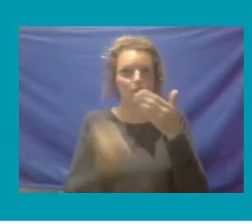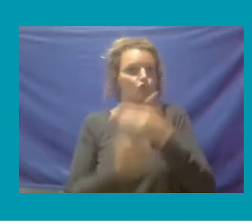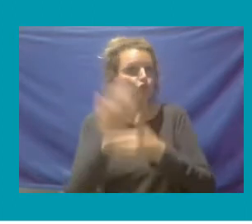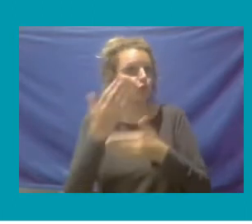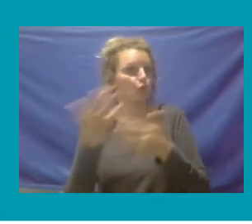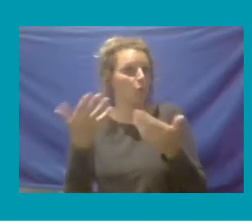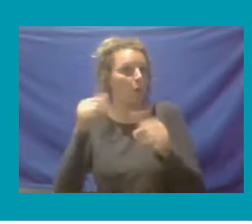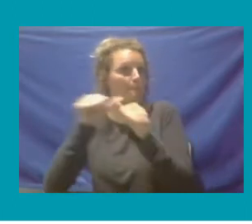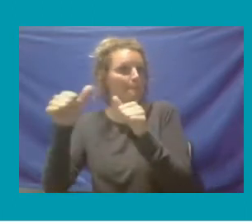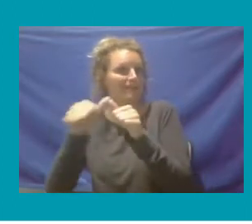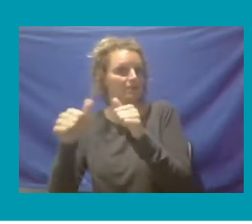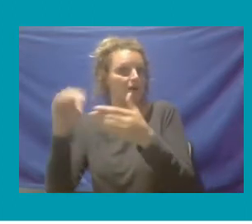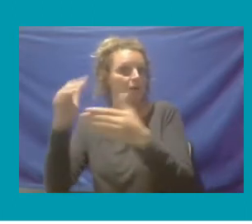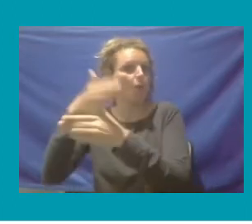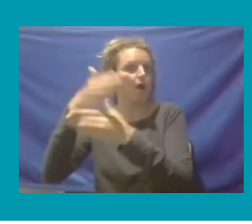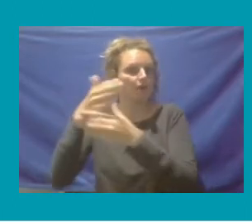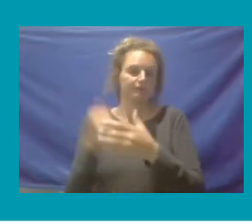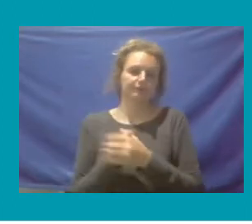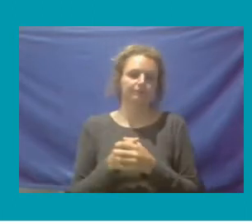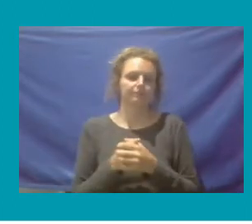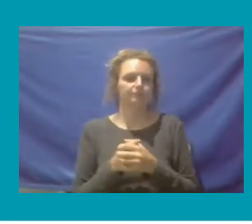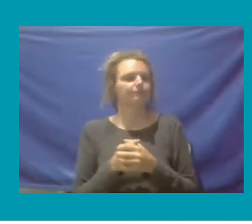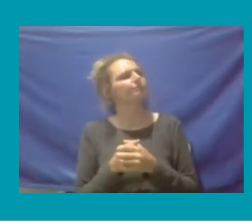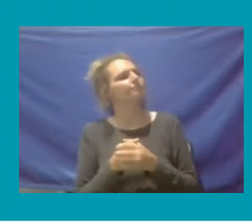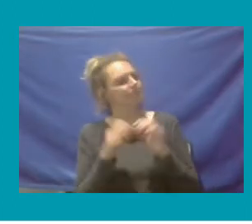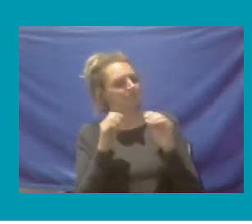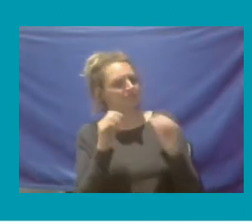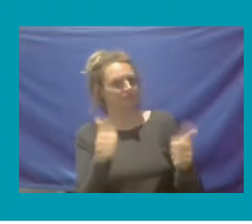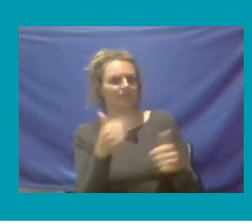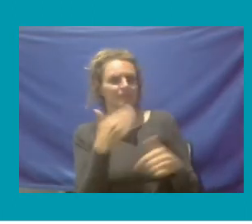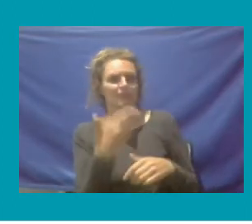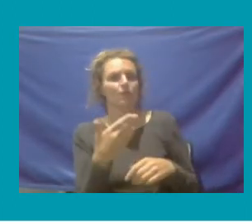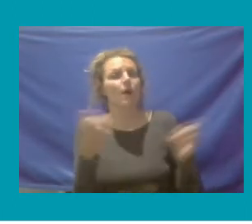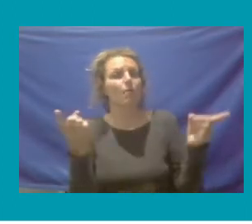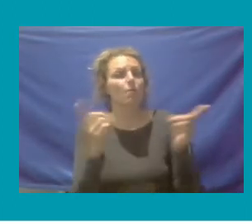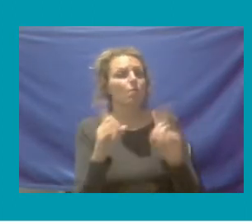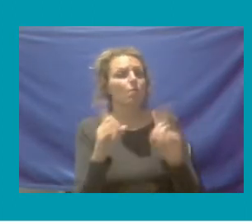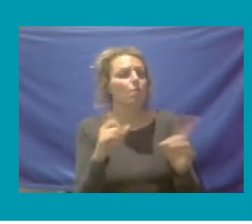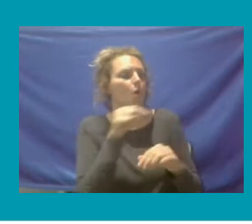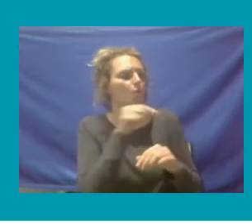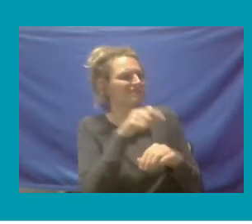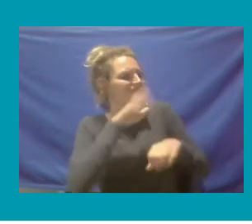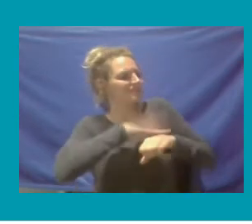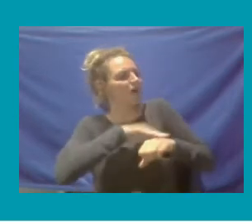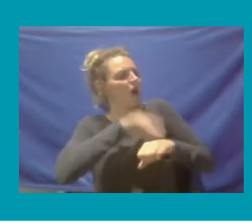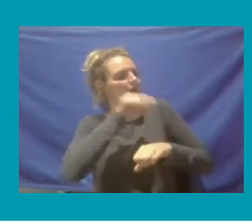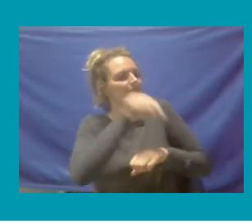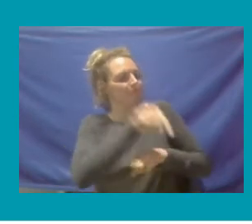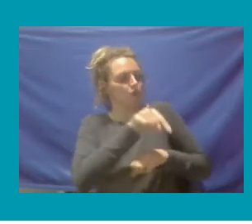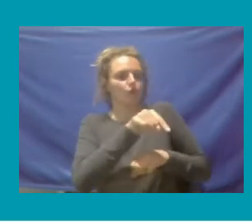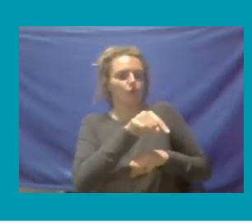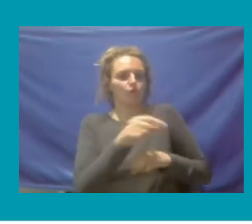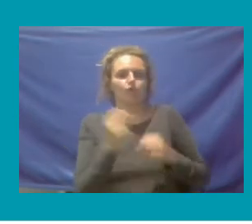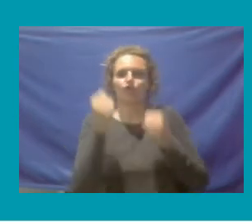that made you realized that the world and the disabled community needed this? Well, it's one of those weird things,